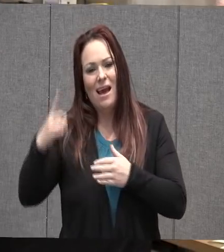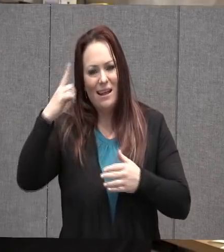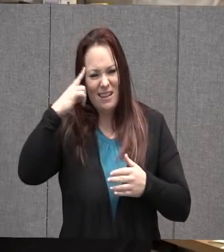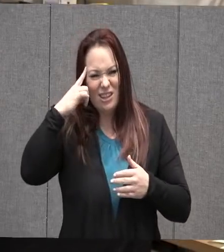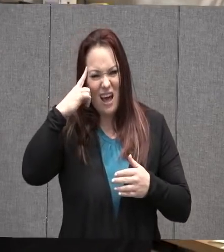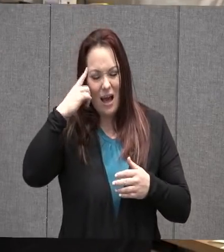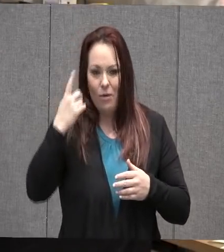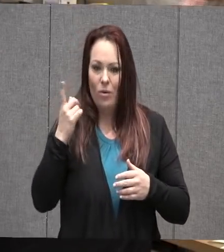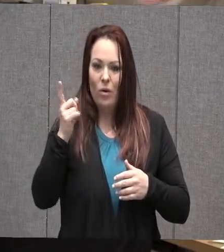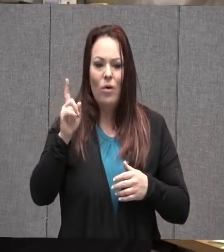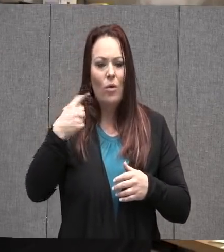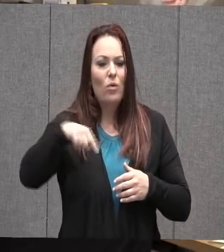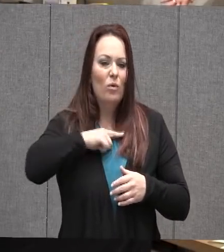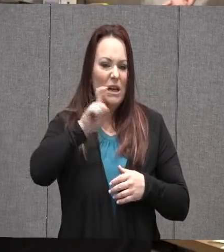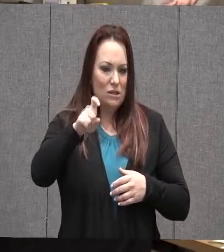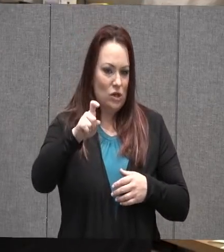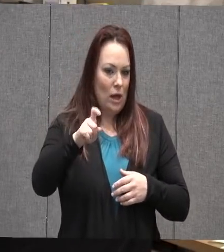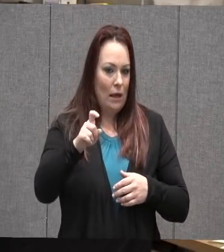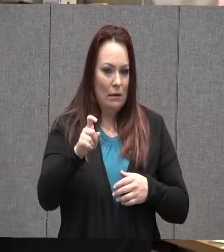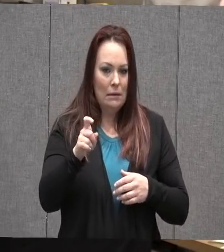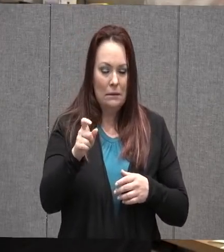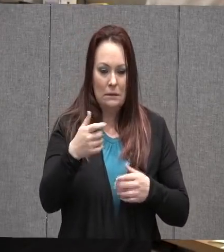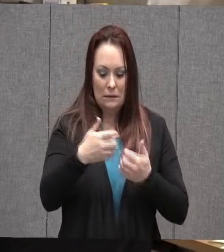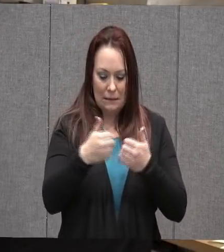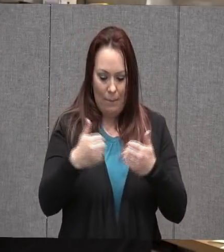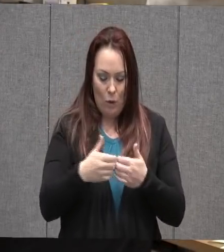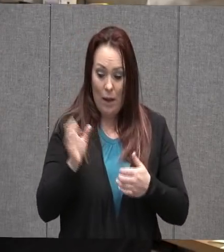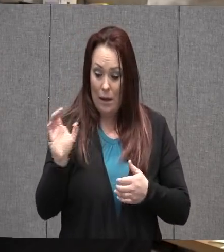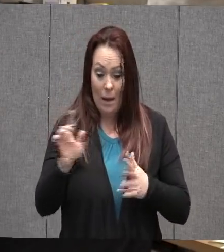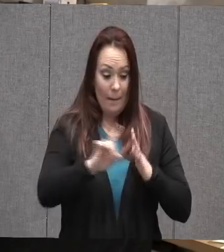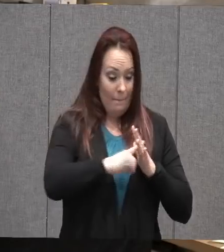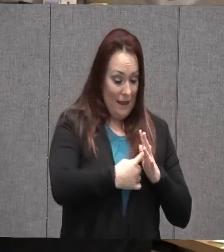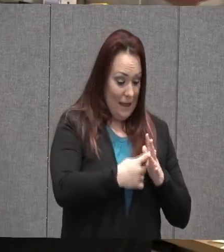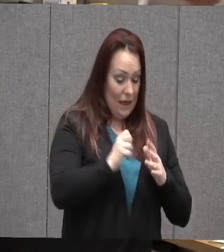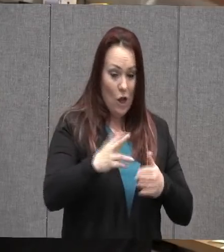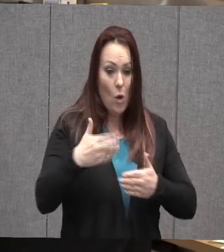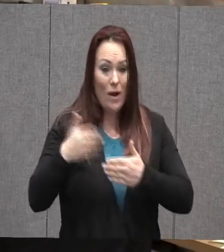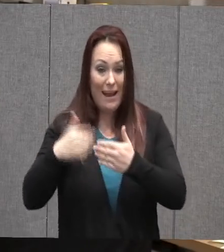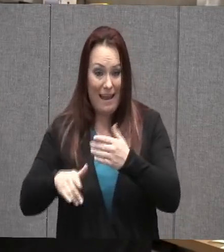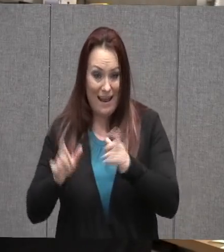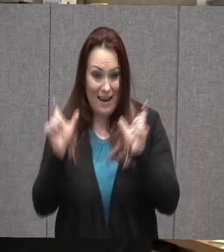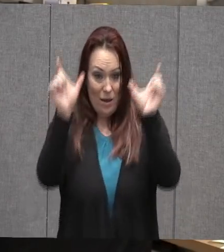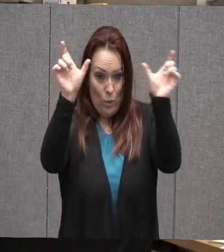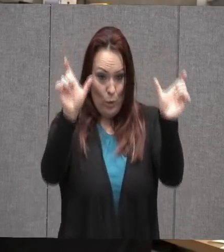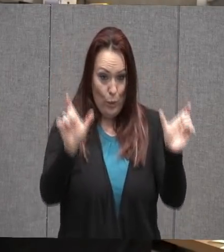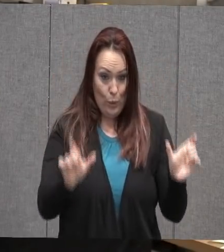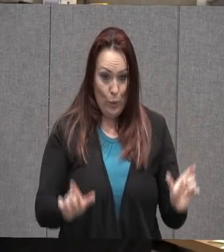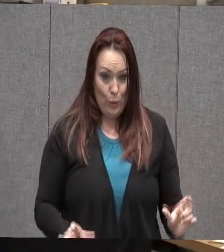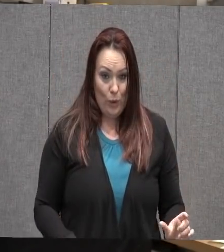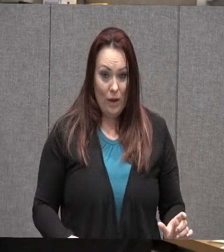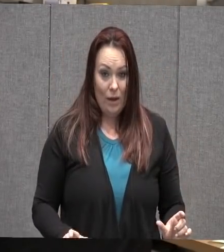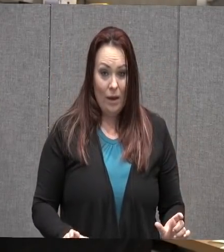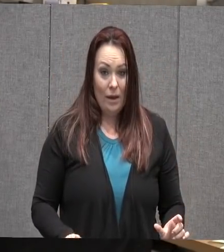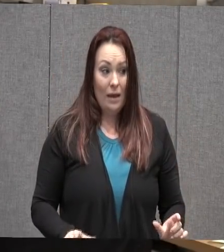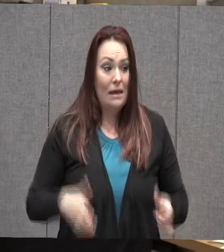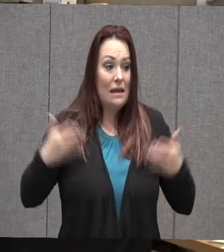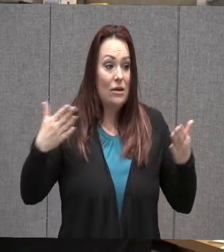by the beginning blends or ending blends. So here's my list of words